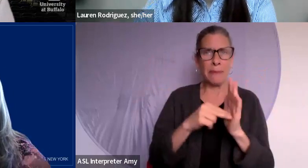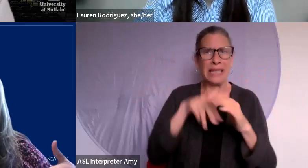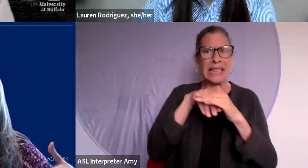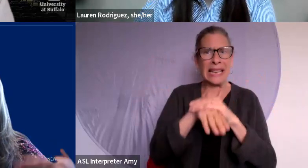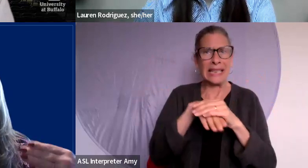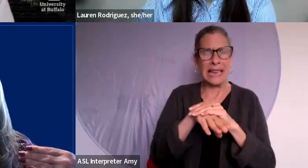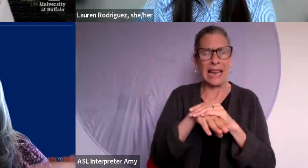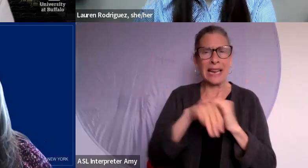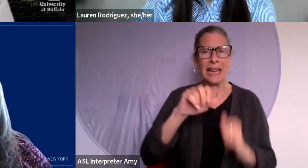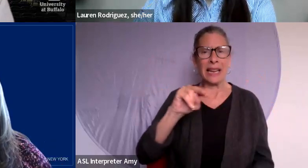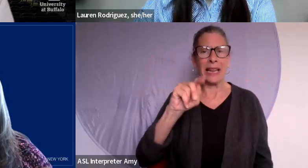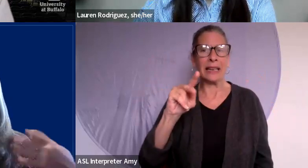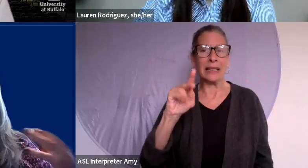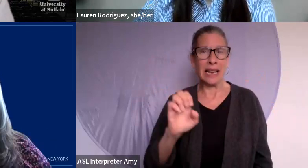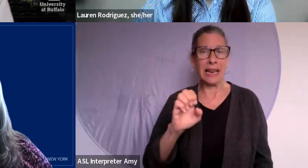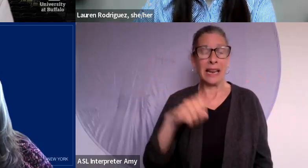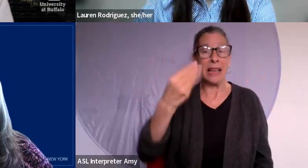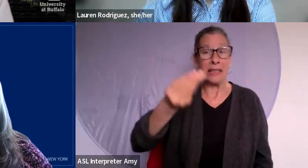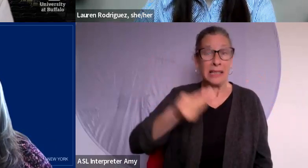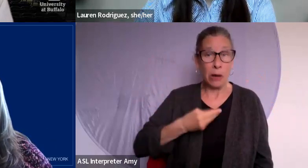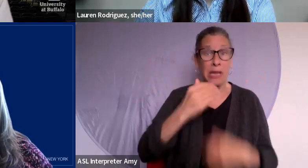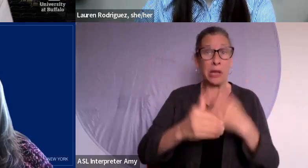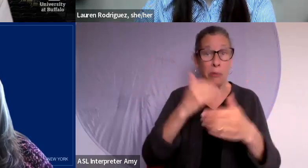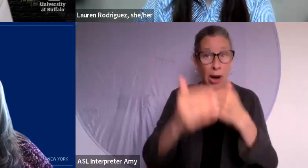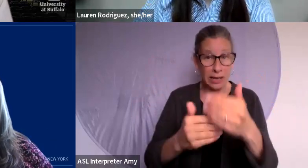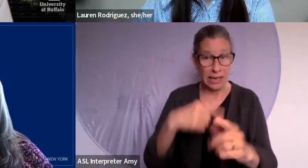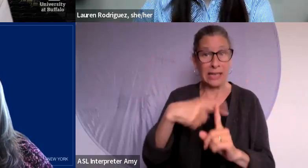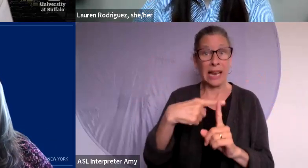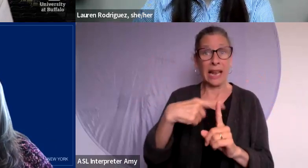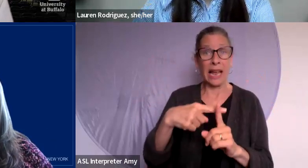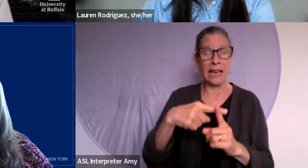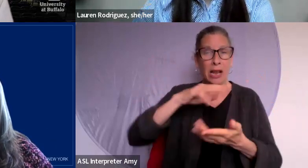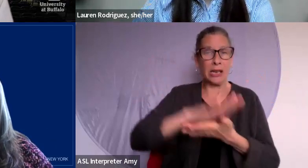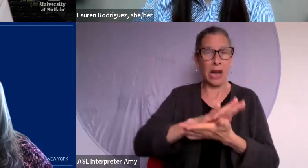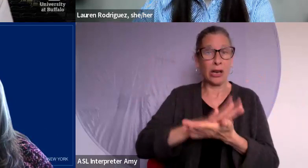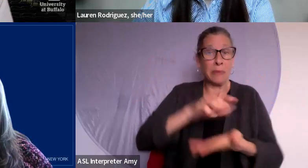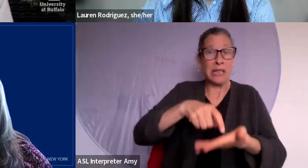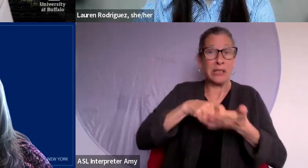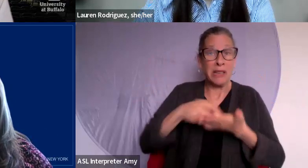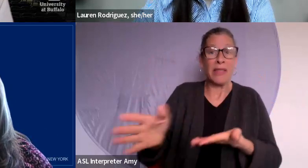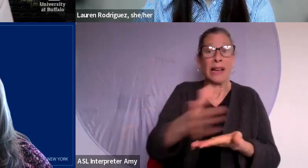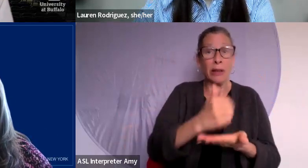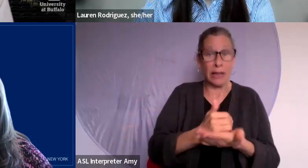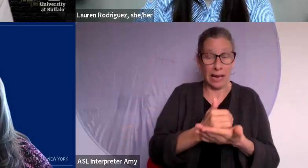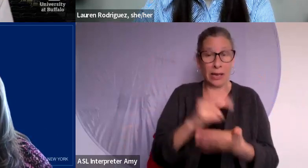provide us with their process was and what the documents were that they had collected from vendors to demonstrate the EIT